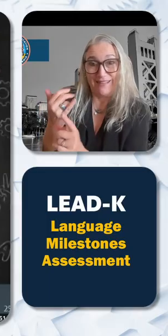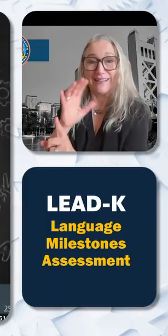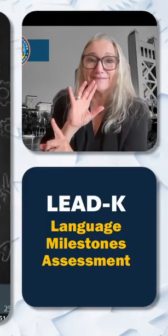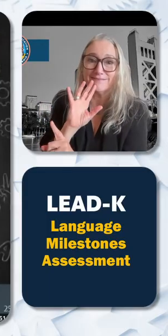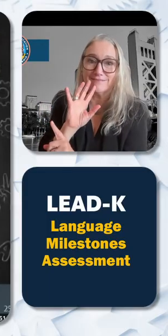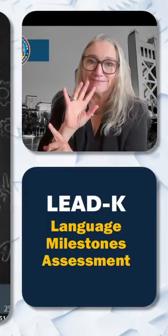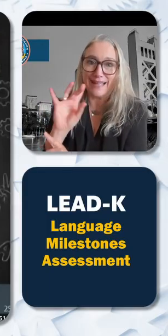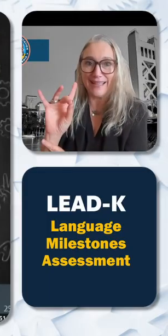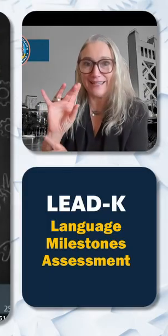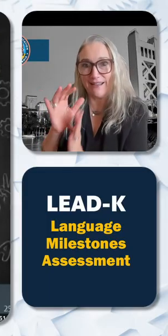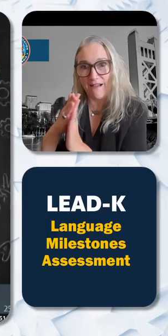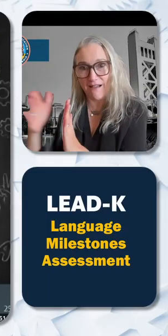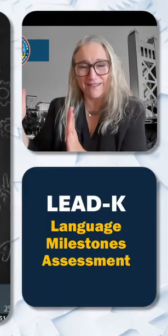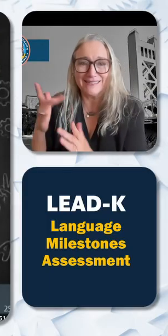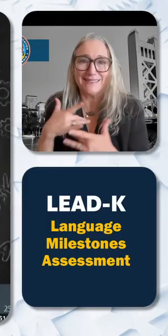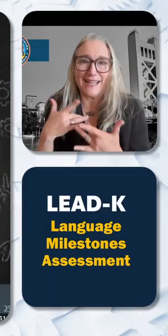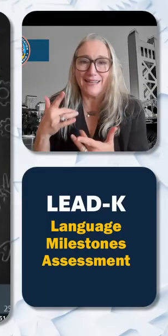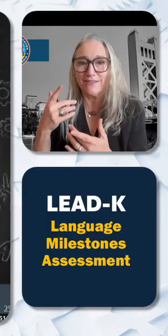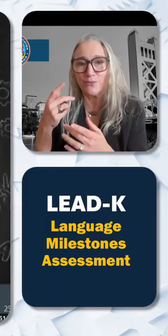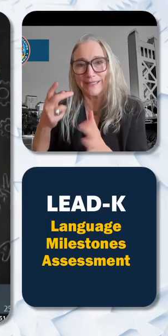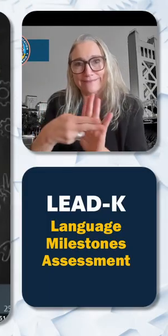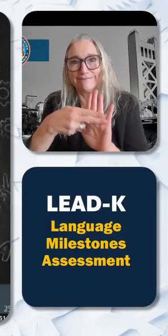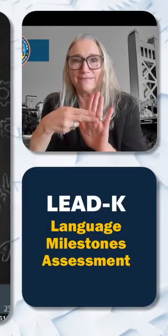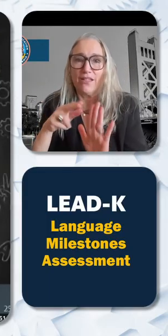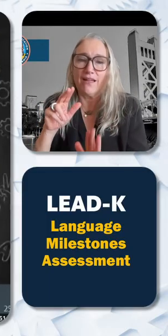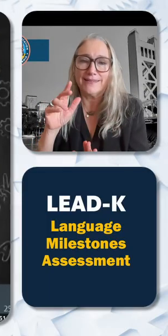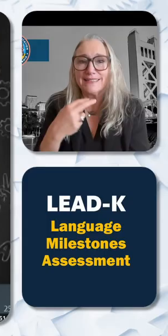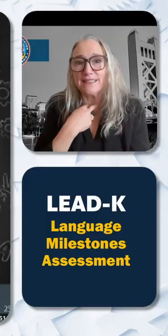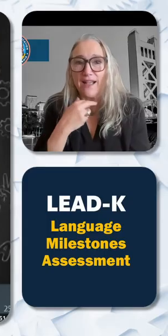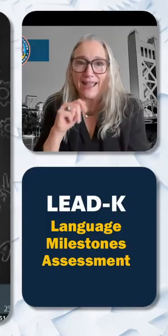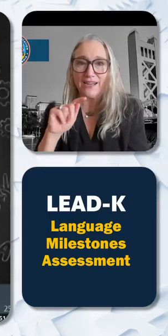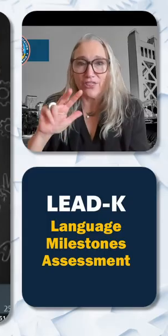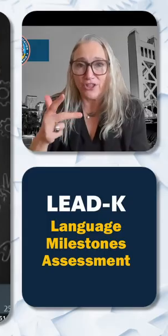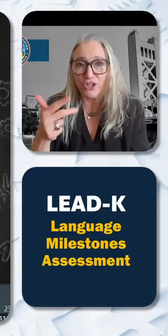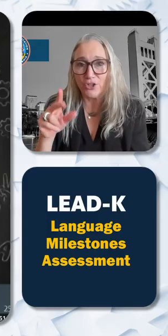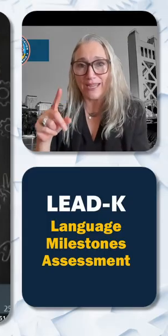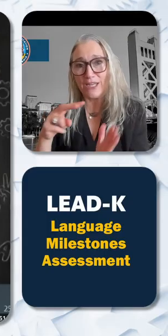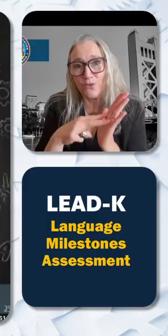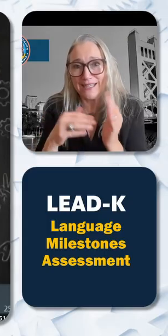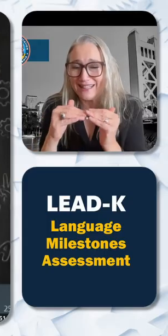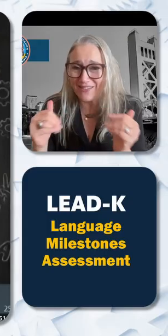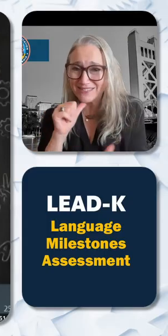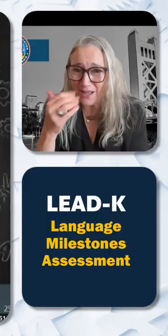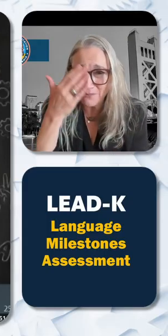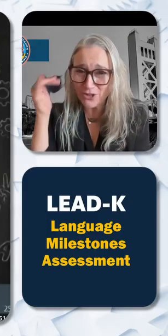A lot of the data we're seeing right now is usually ages 8 years old and on,